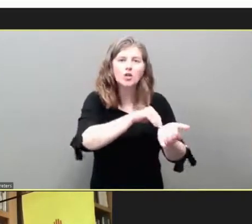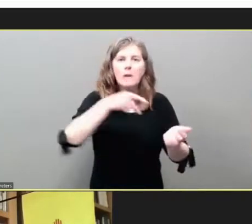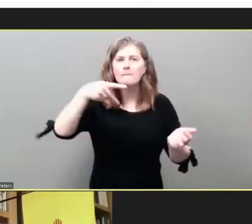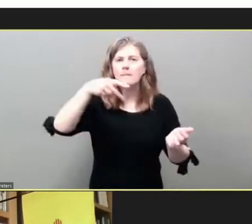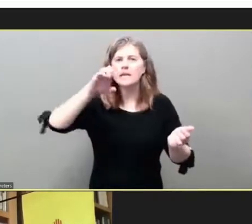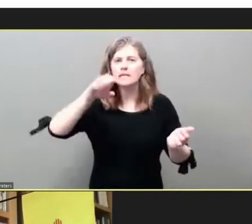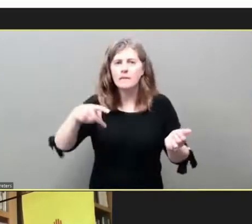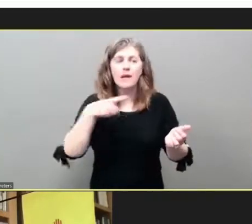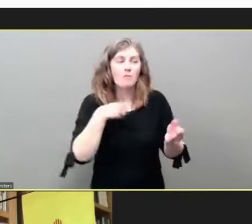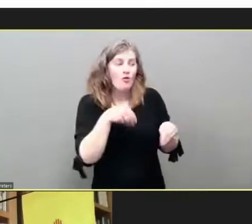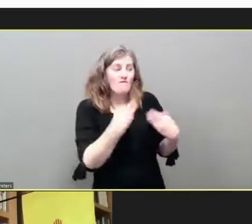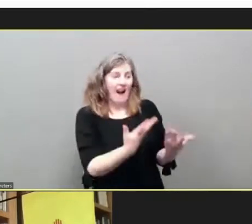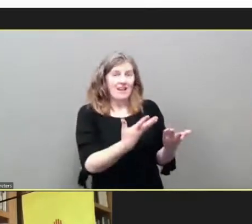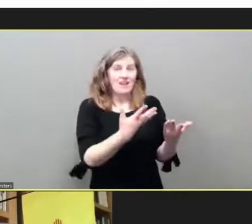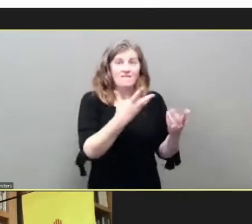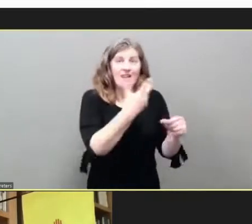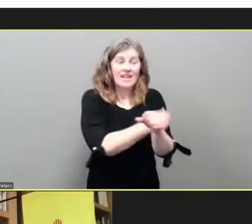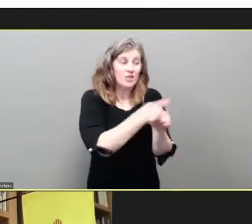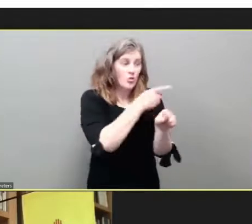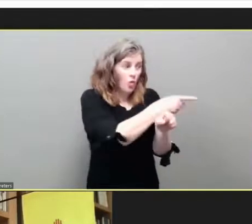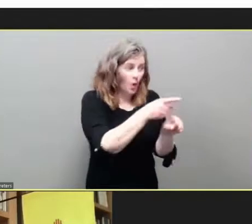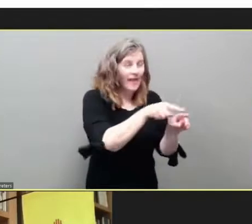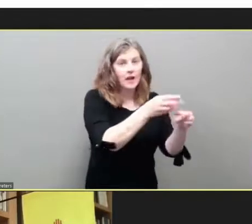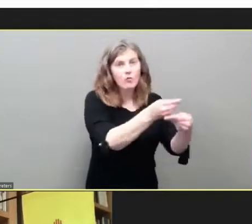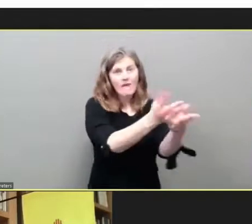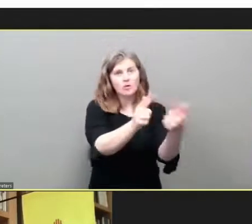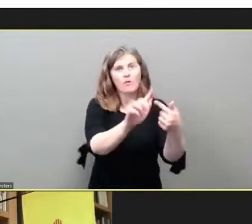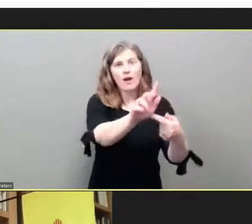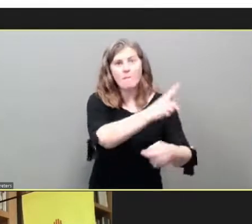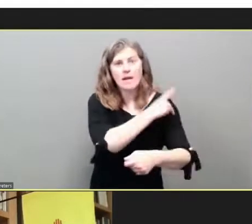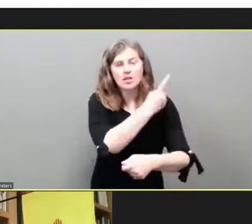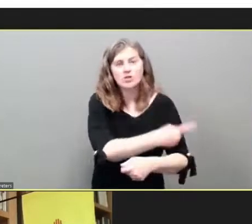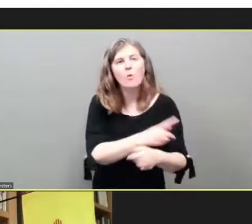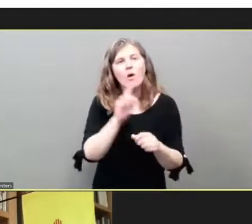providers. We're actually working with smaller units that are going to be